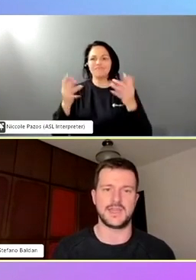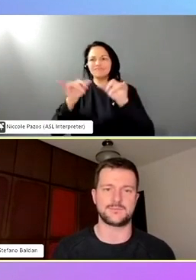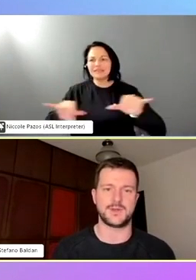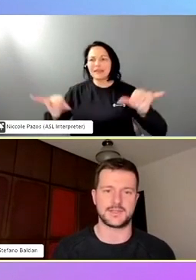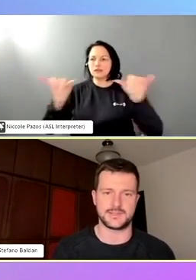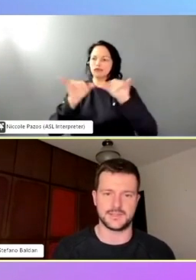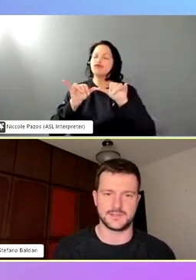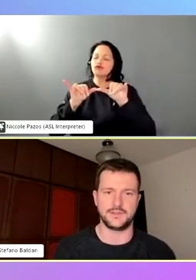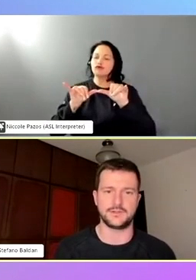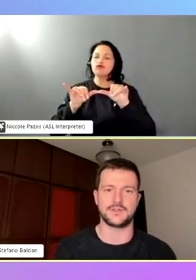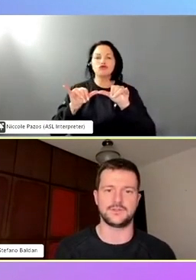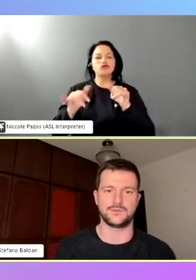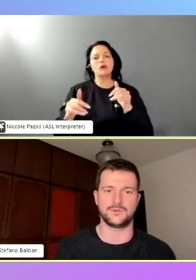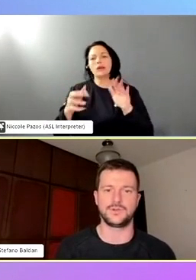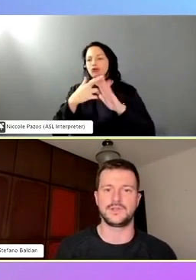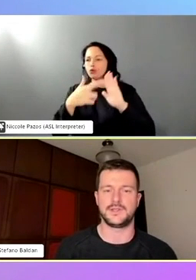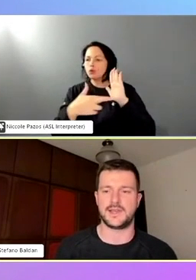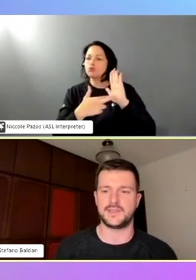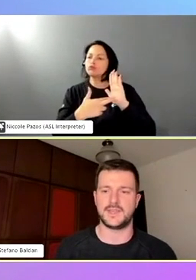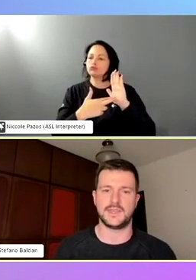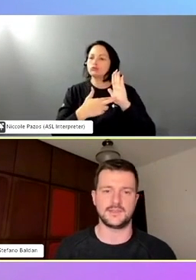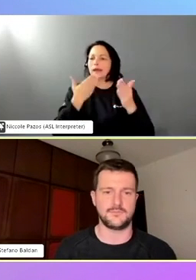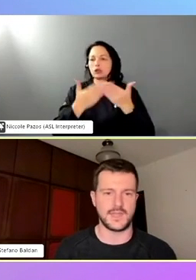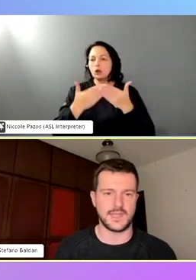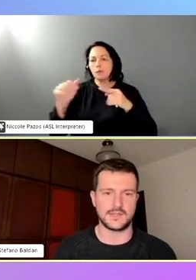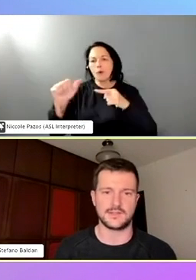I'll be moderating our approach to accessibility